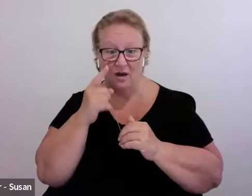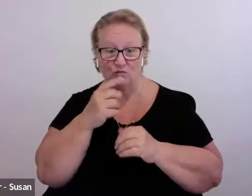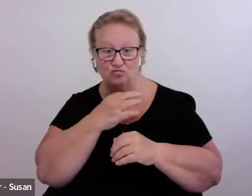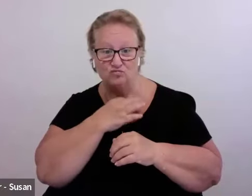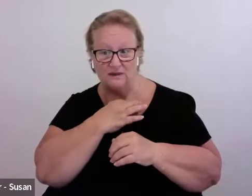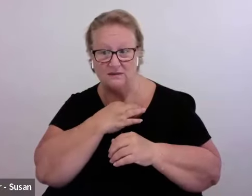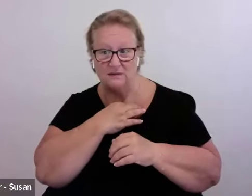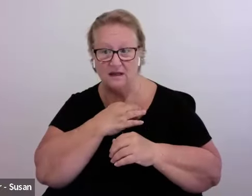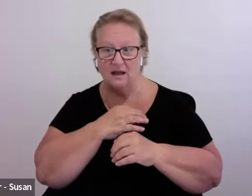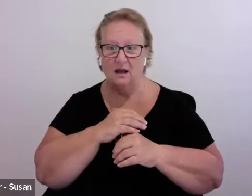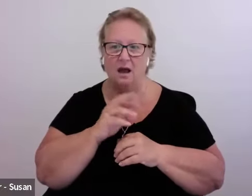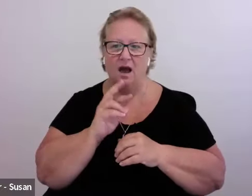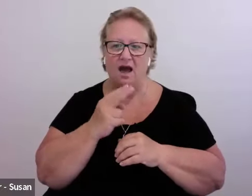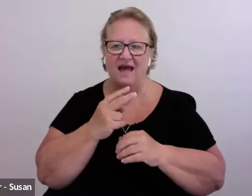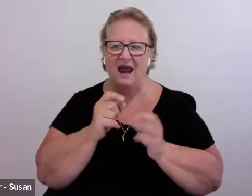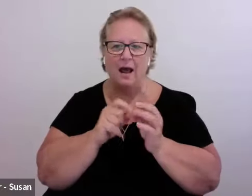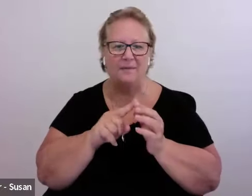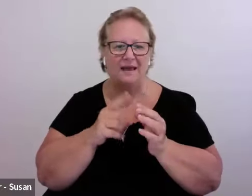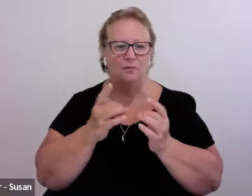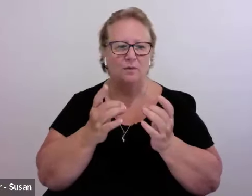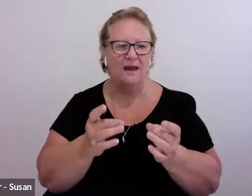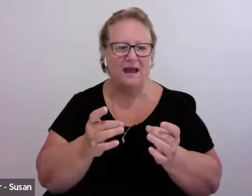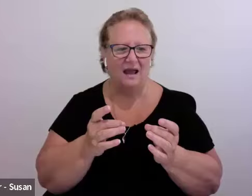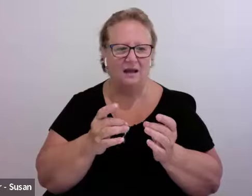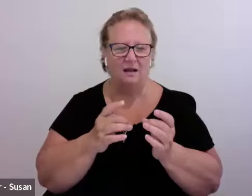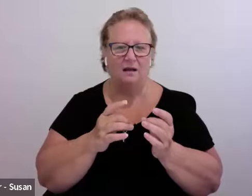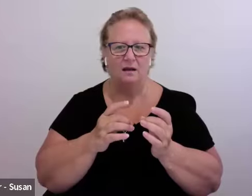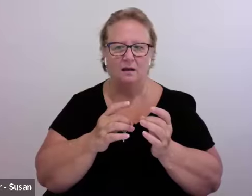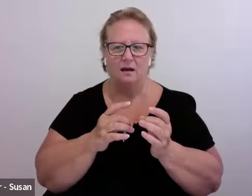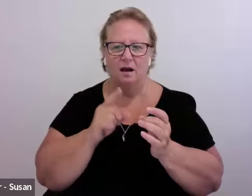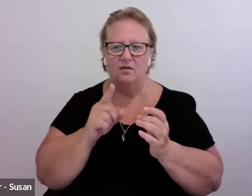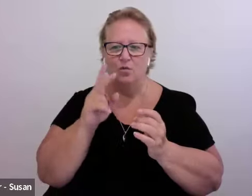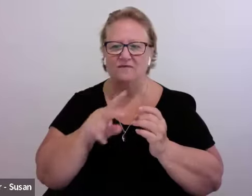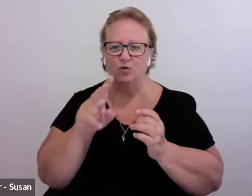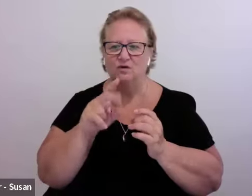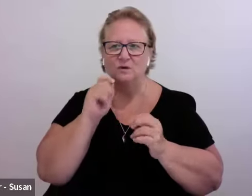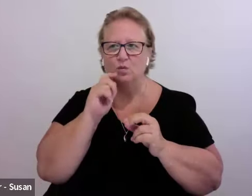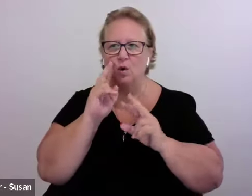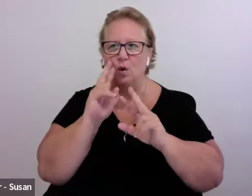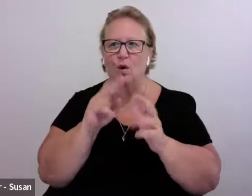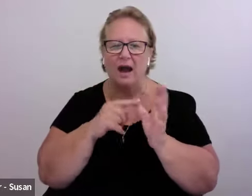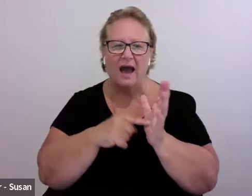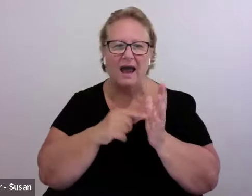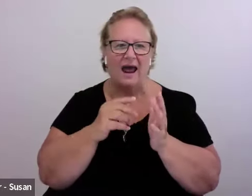risks and how risks can be managed through the project.